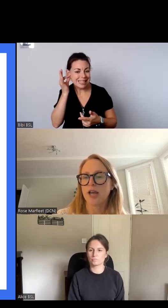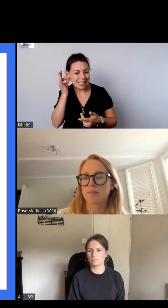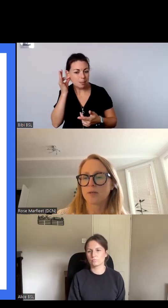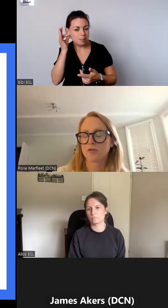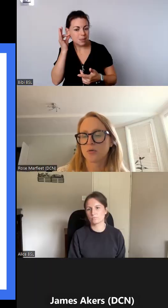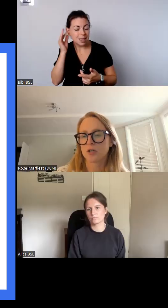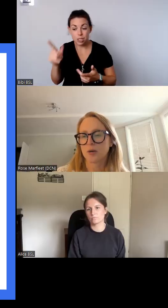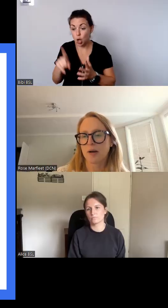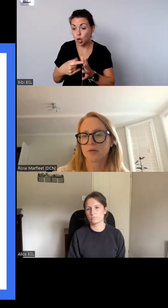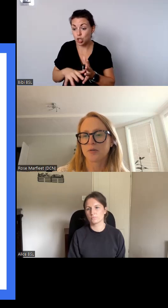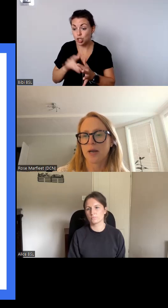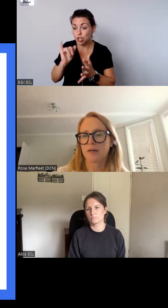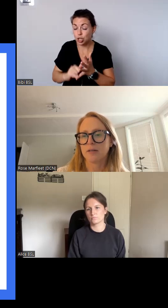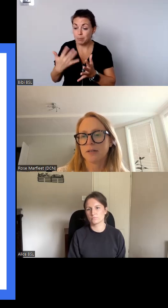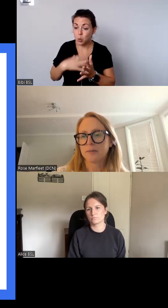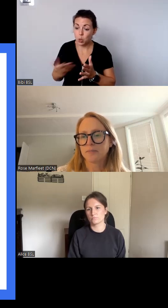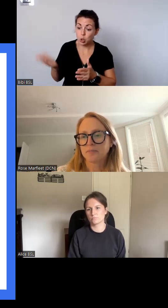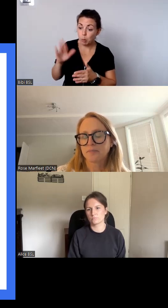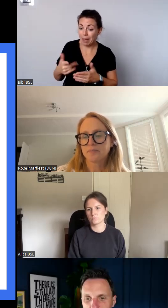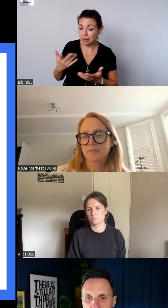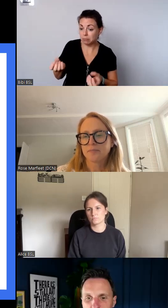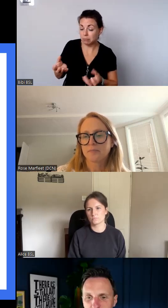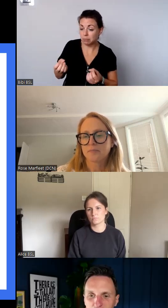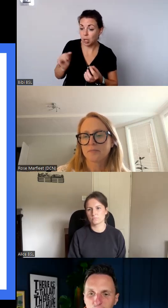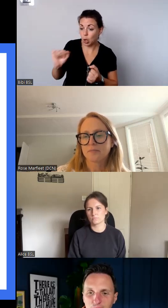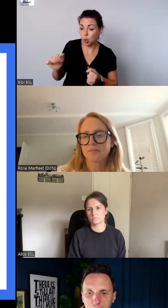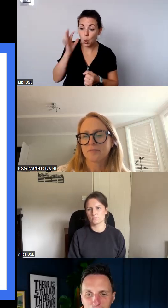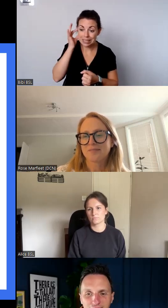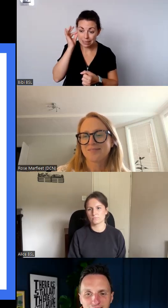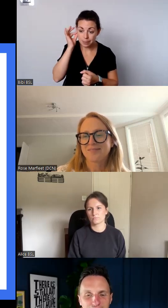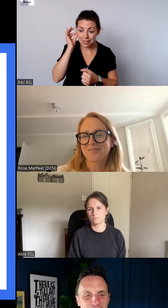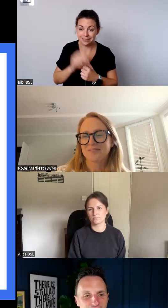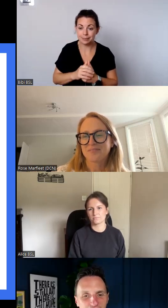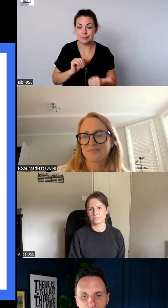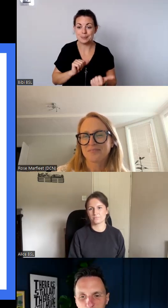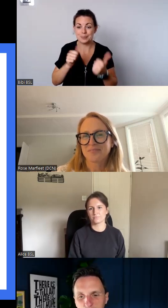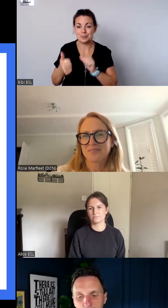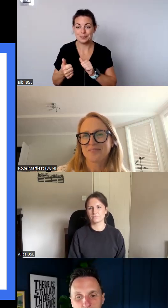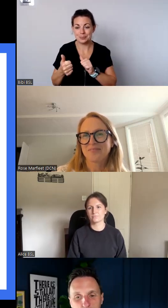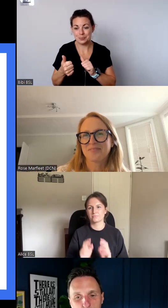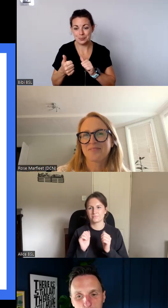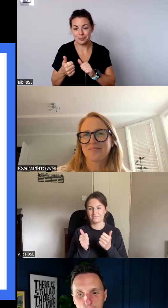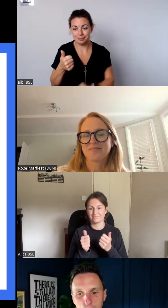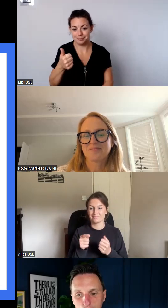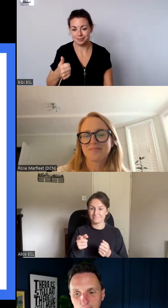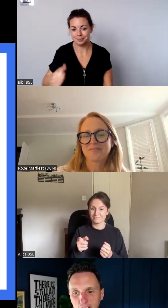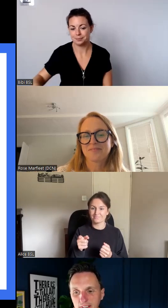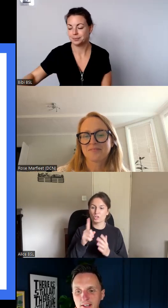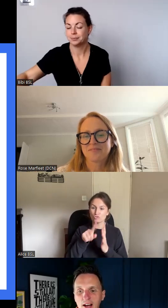James, do you want to jump back on screen? Yes, hello, I'm back. Yes, from reading,